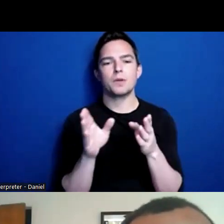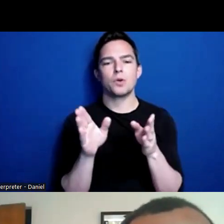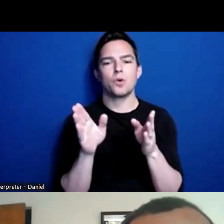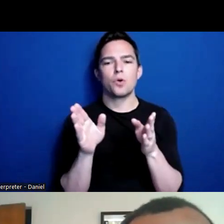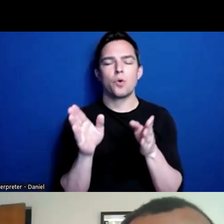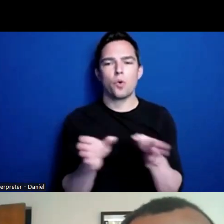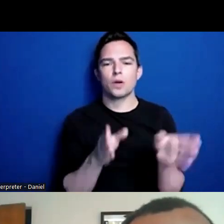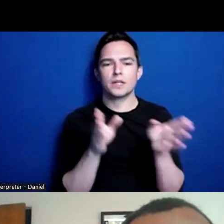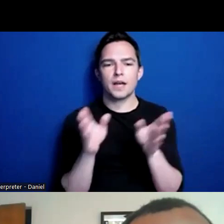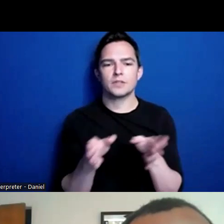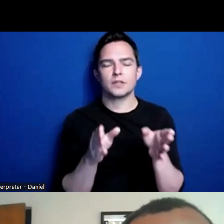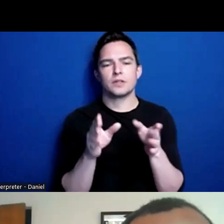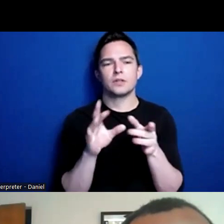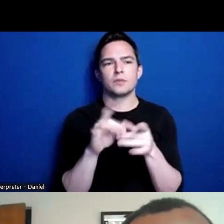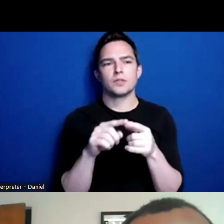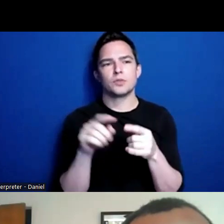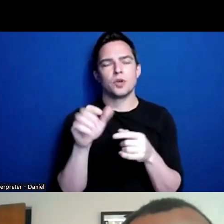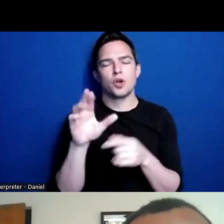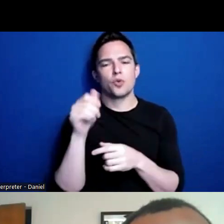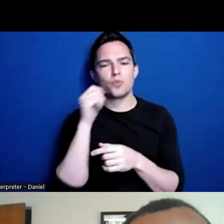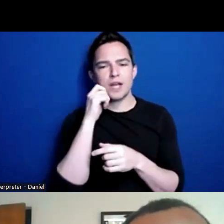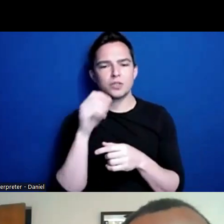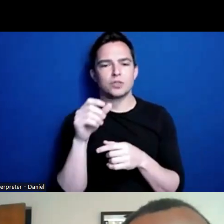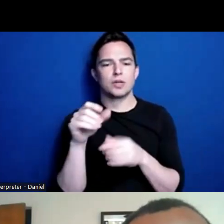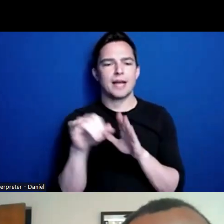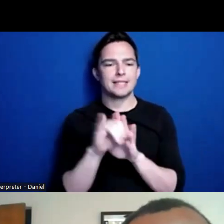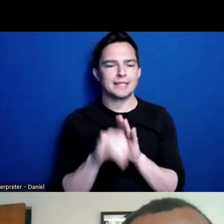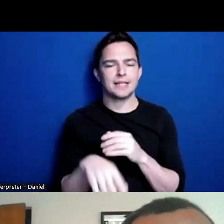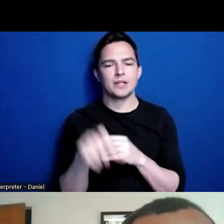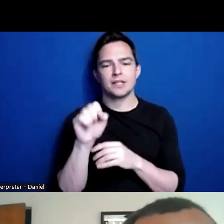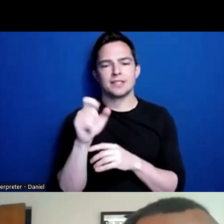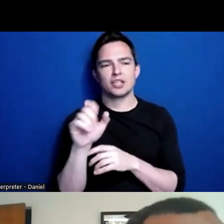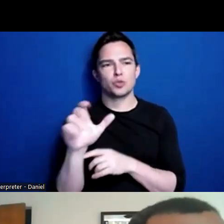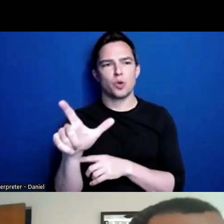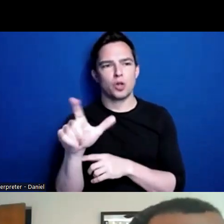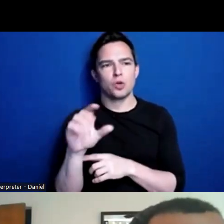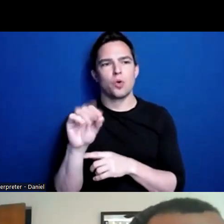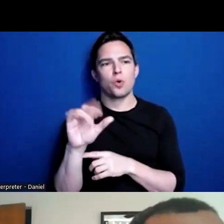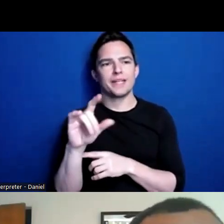or sexual orientation identities, I think it is also important for those organizations to